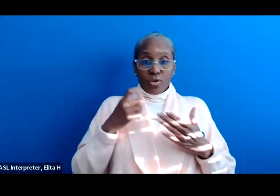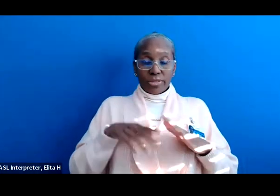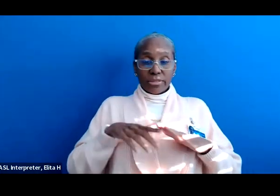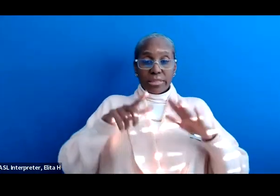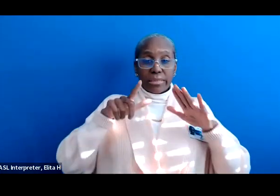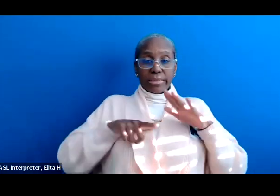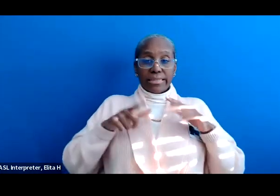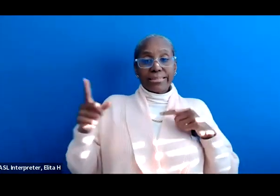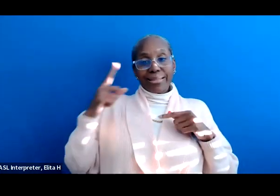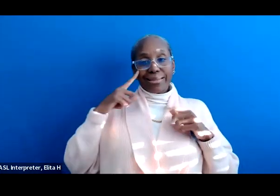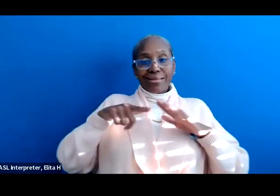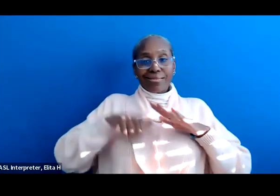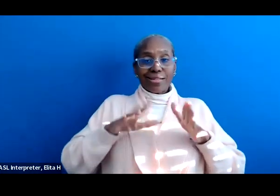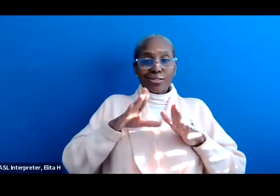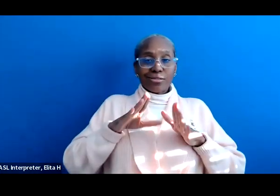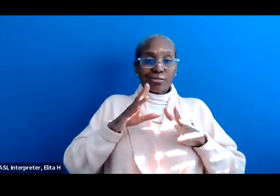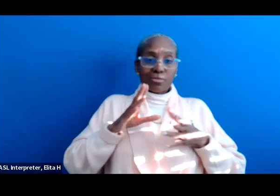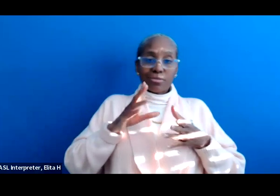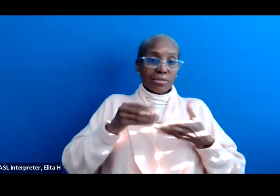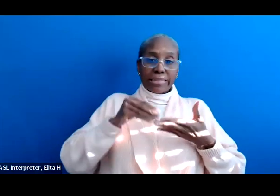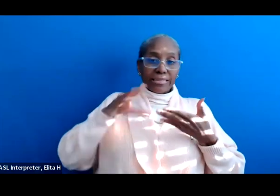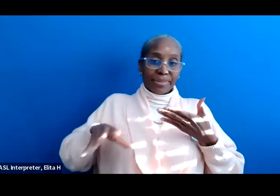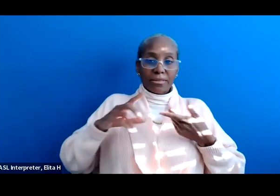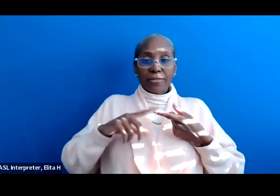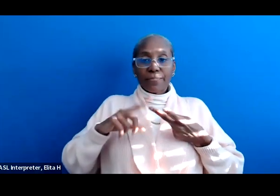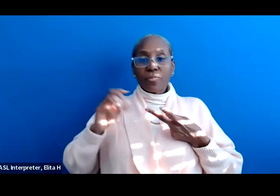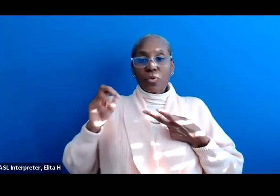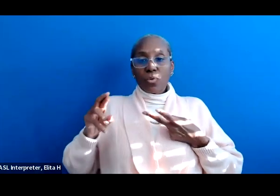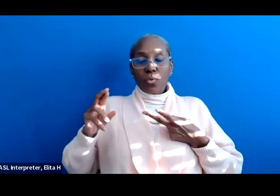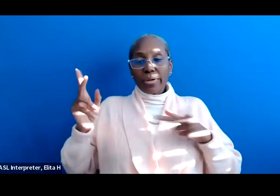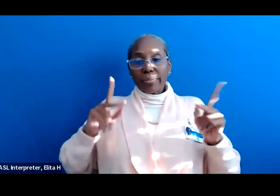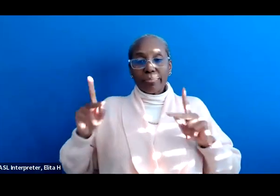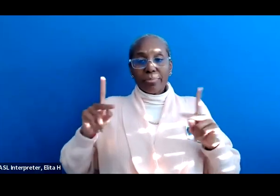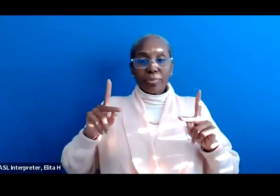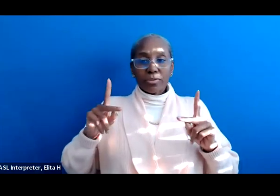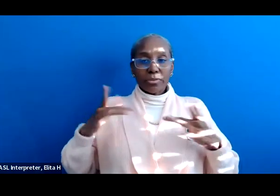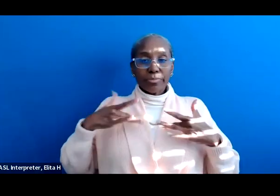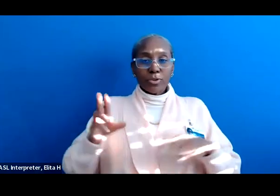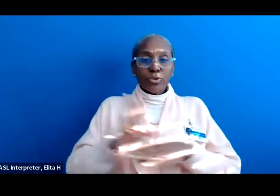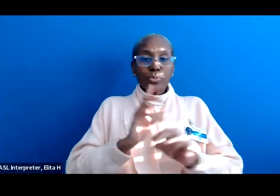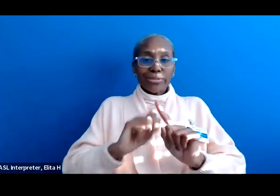Maybe they think it's less expensive, or maybe because people all use different kinds of equipment.